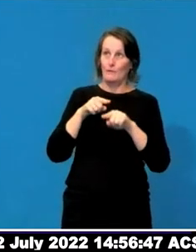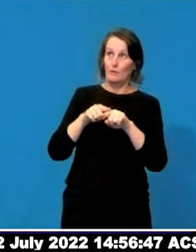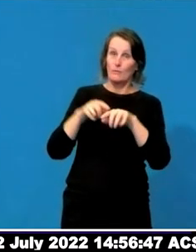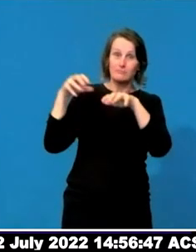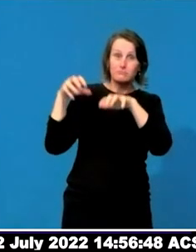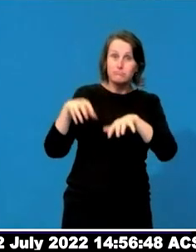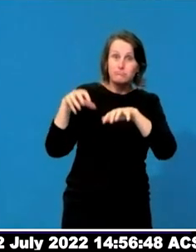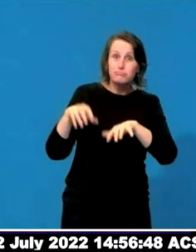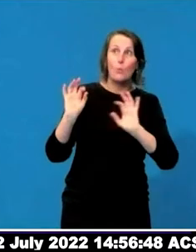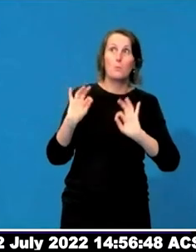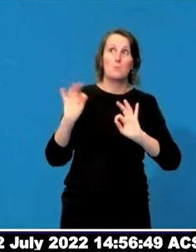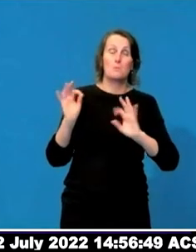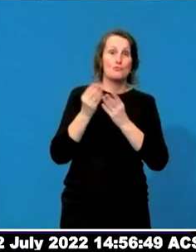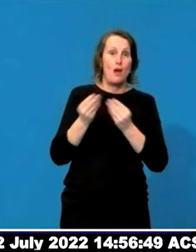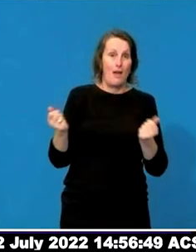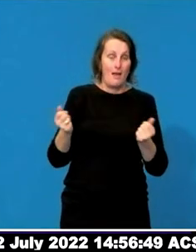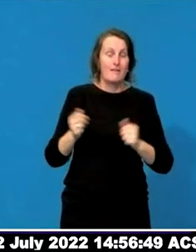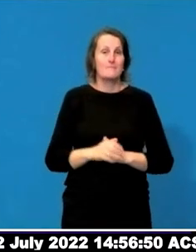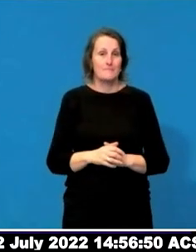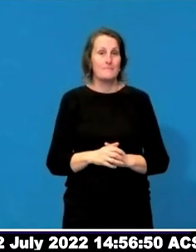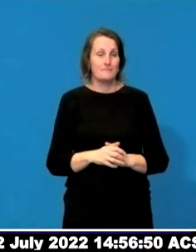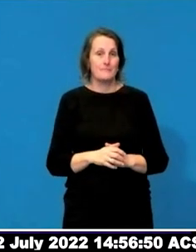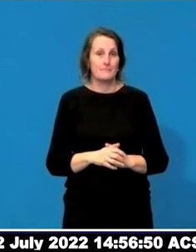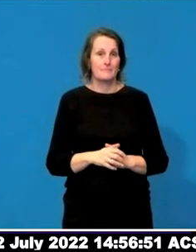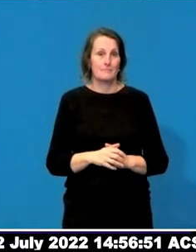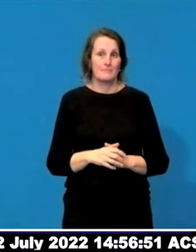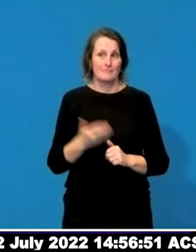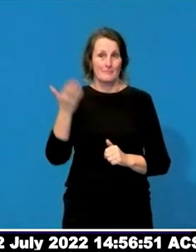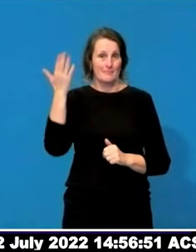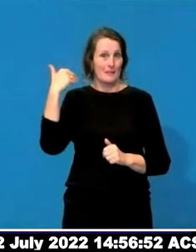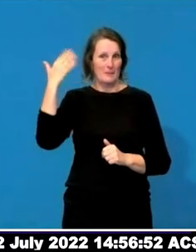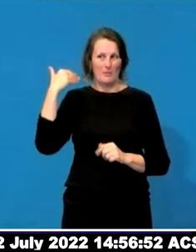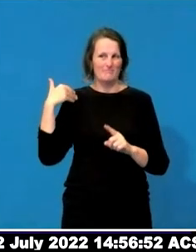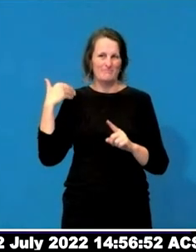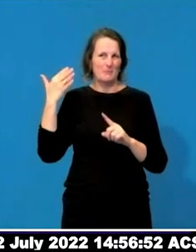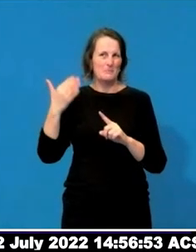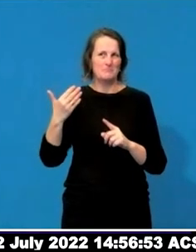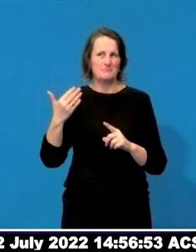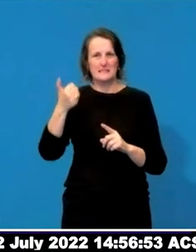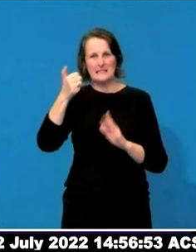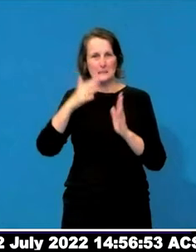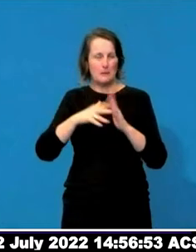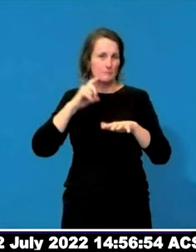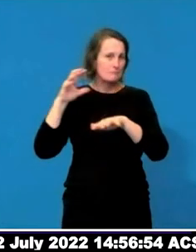So we had a really big wet season over this last six months, leading up to -